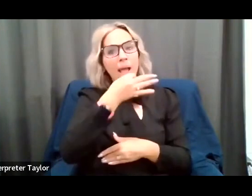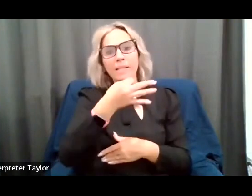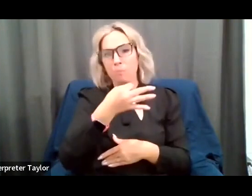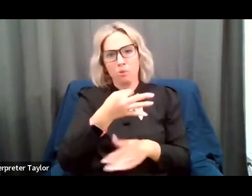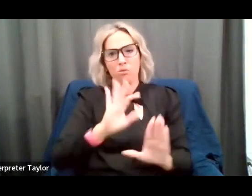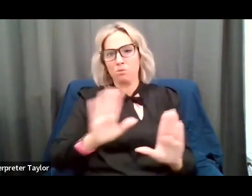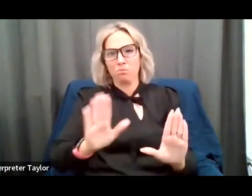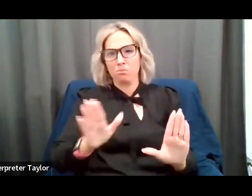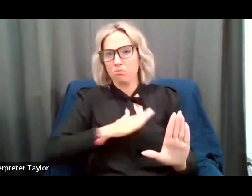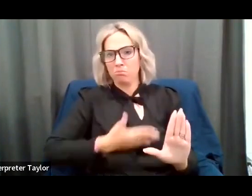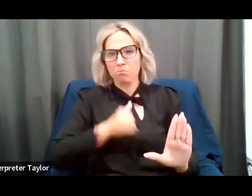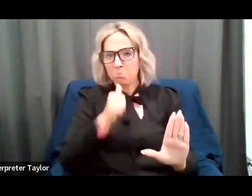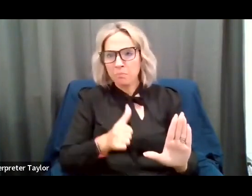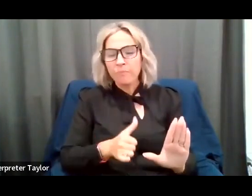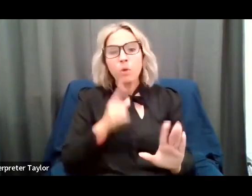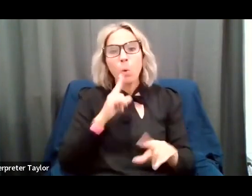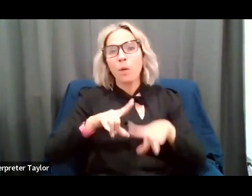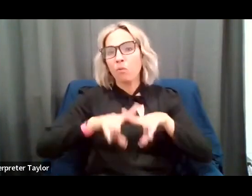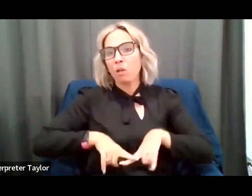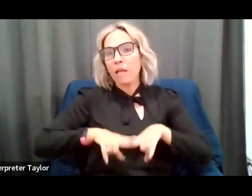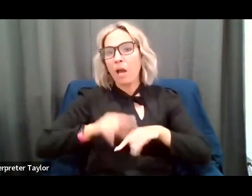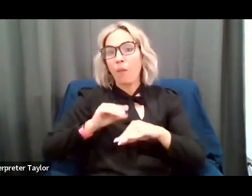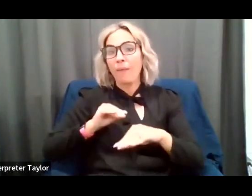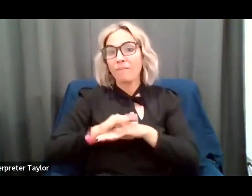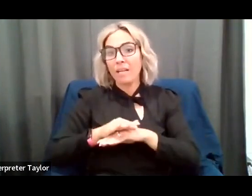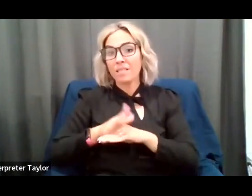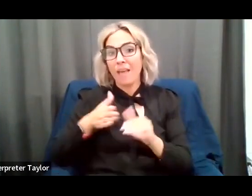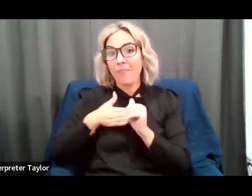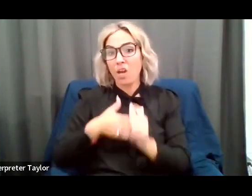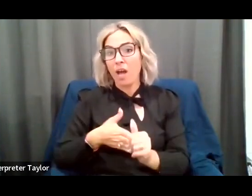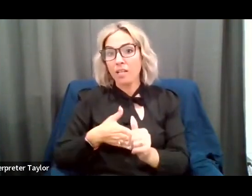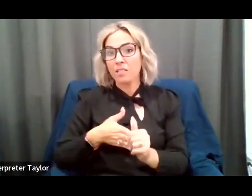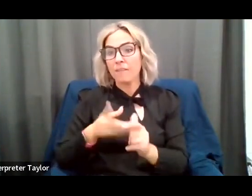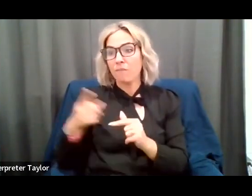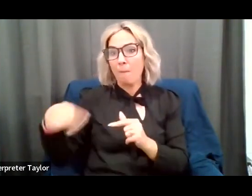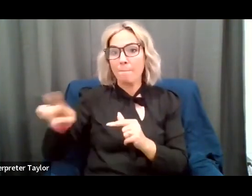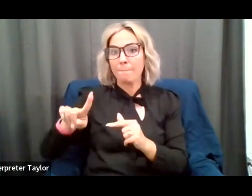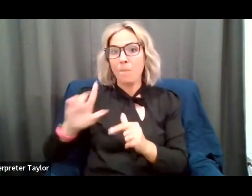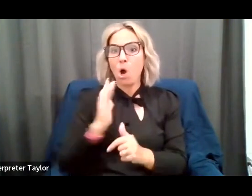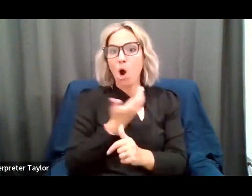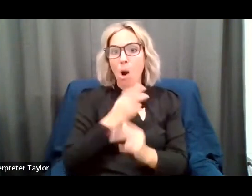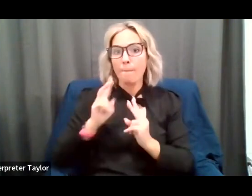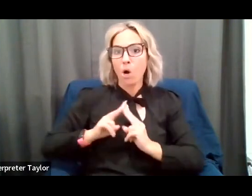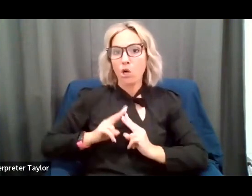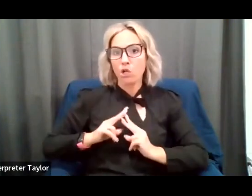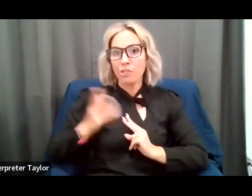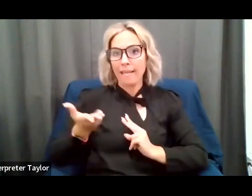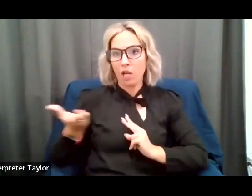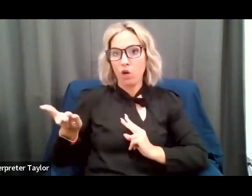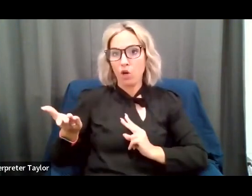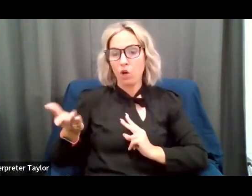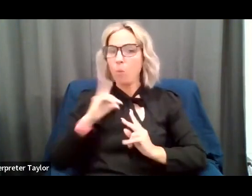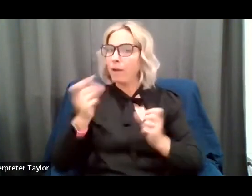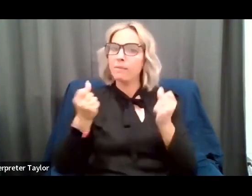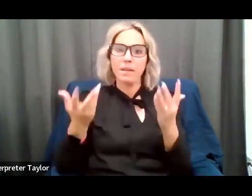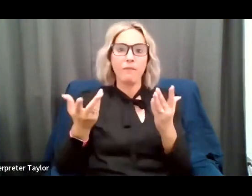So we rely on the advice and the guidance of our, uh, partners here, which there are several partners because